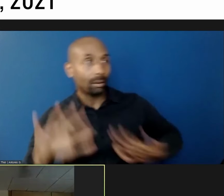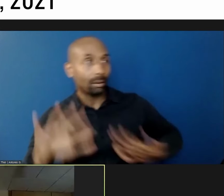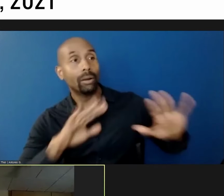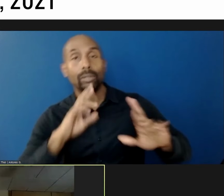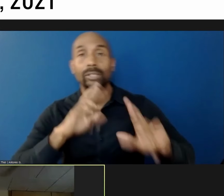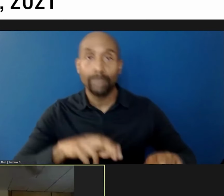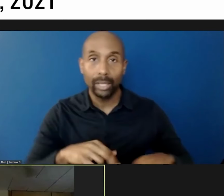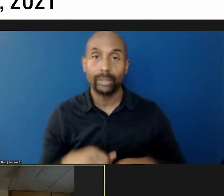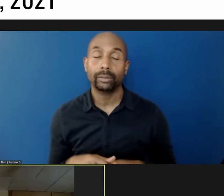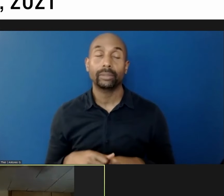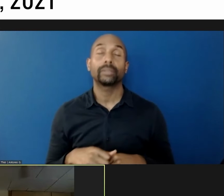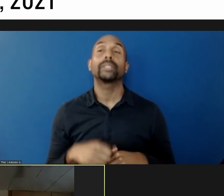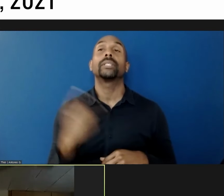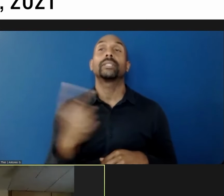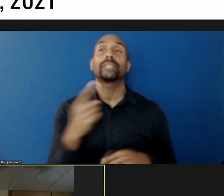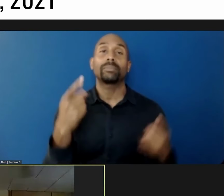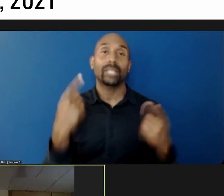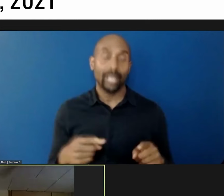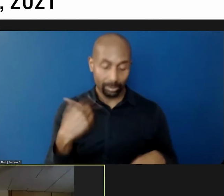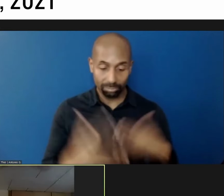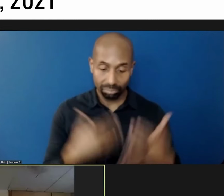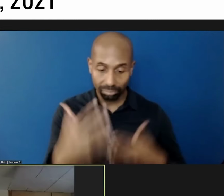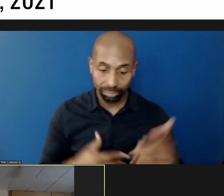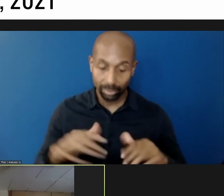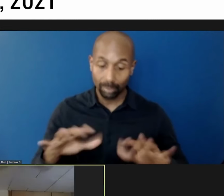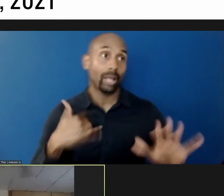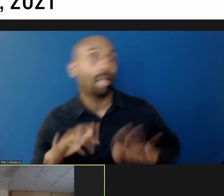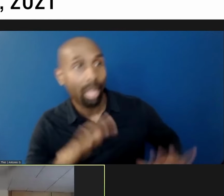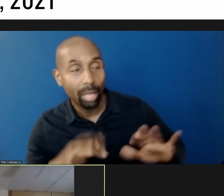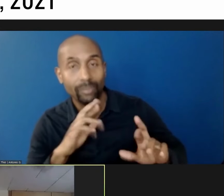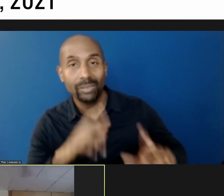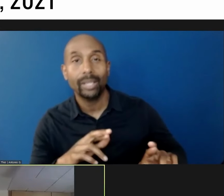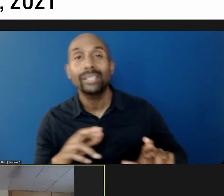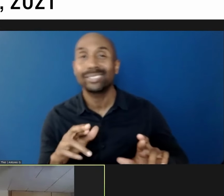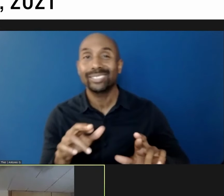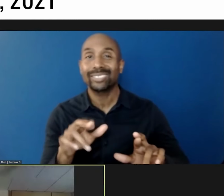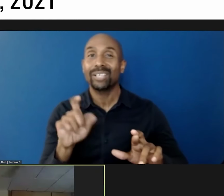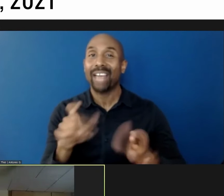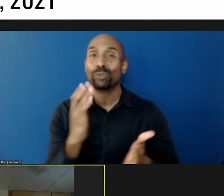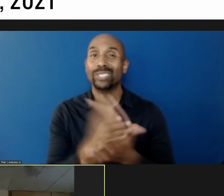response does not start when disaster strikes because this is almost the thing that happened